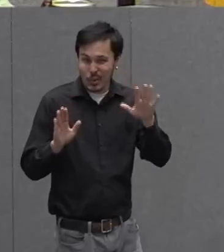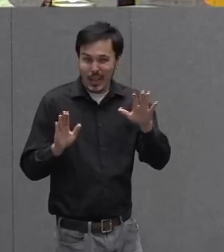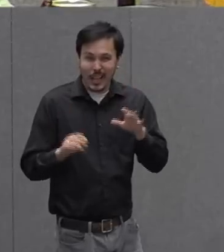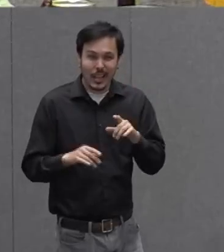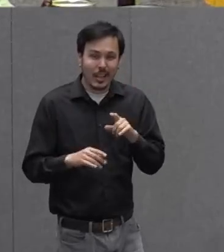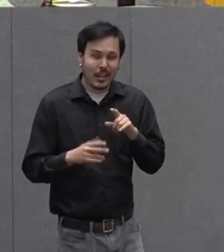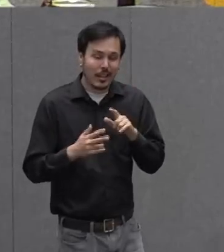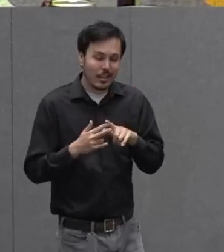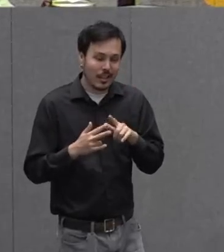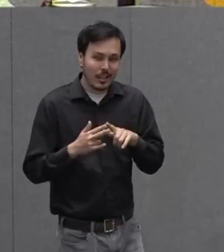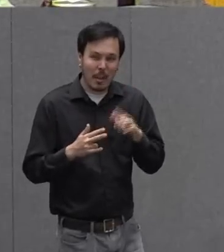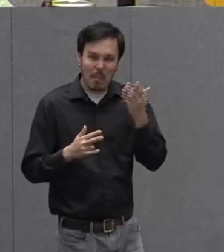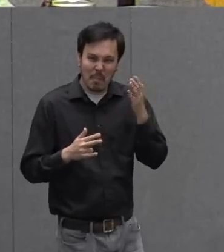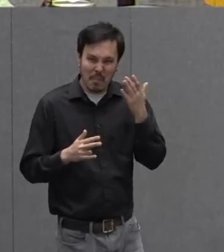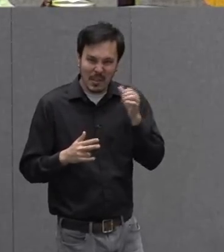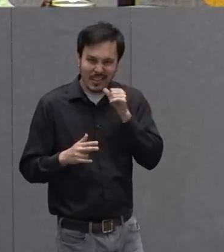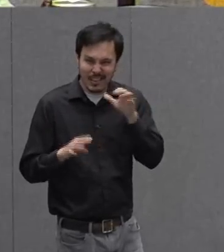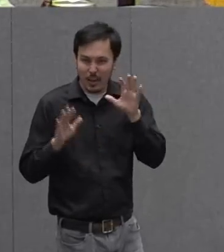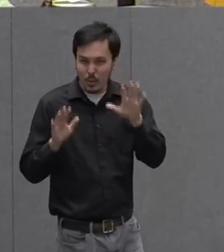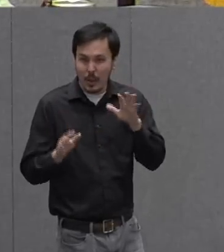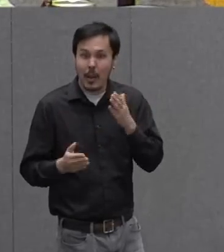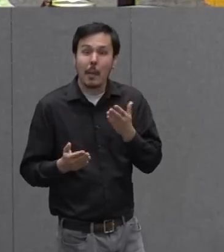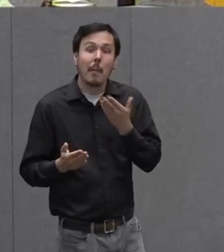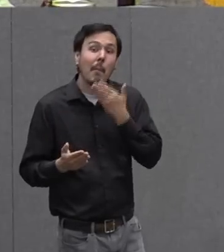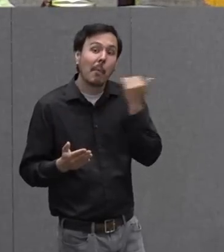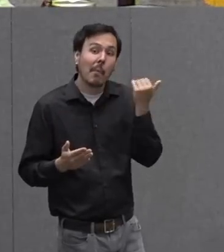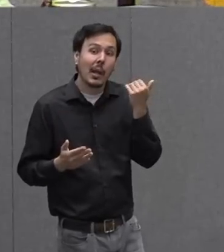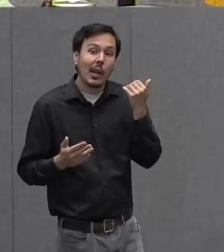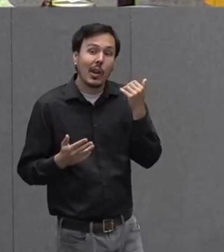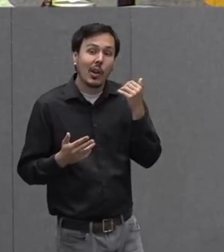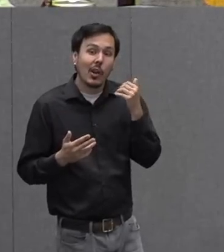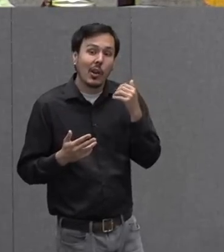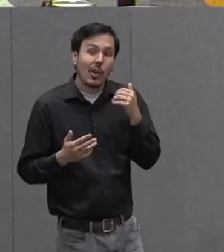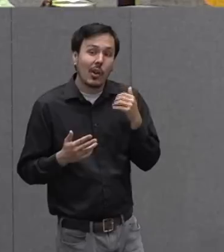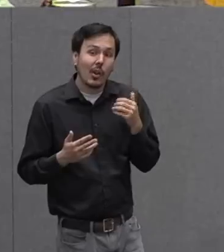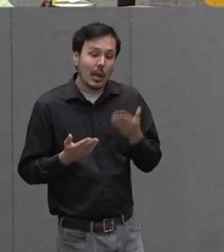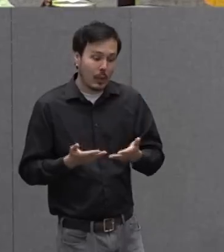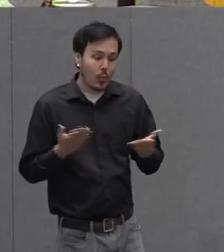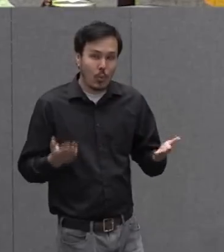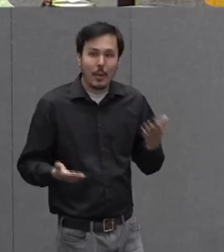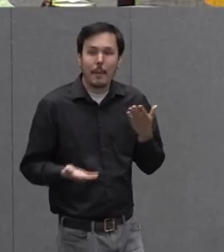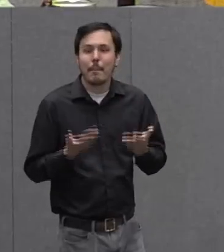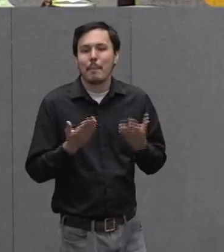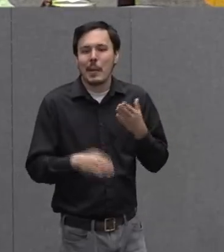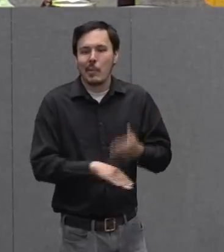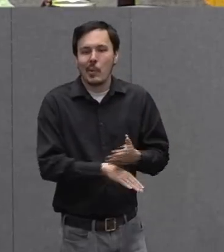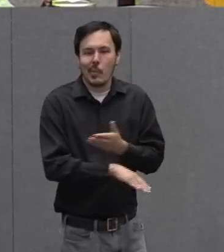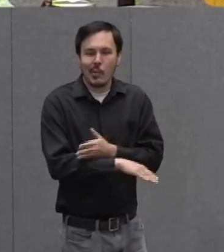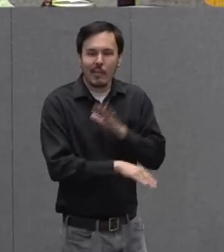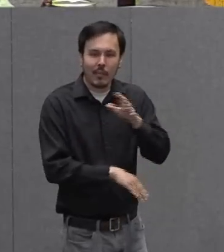If I had better tools maybe we could see this better, but let me see if I can...